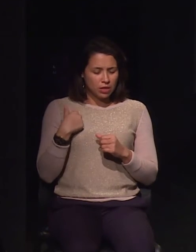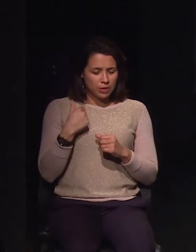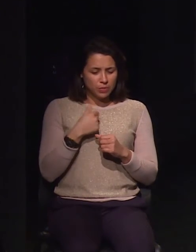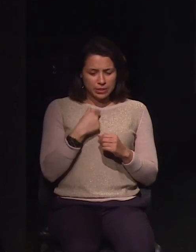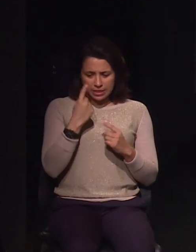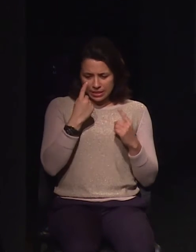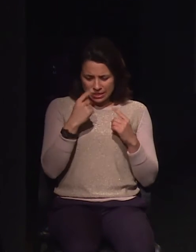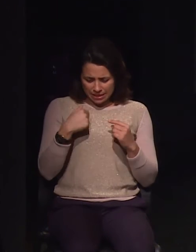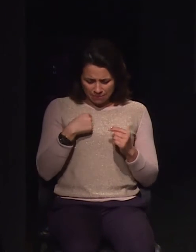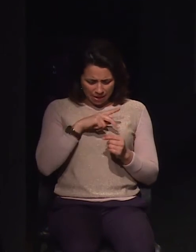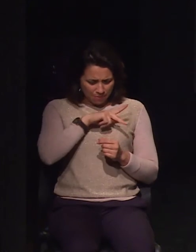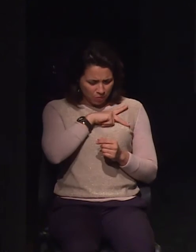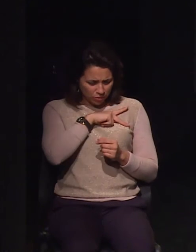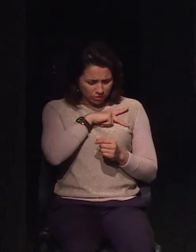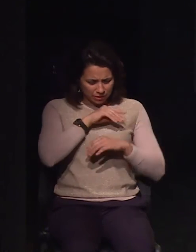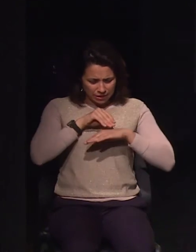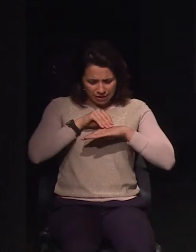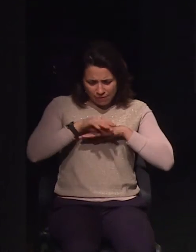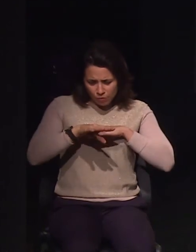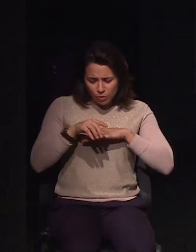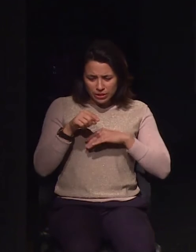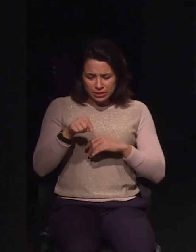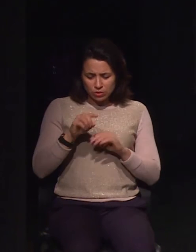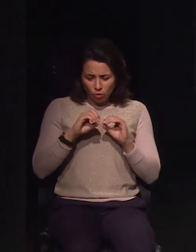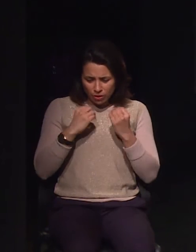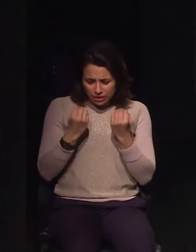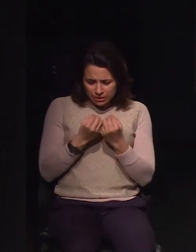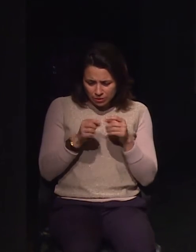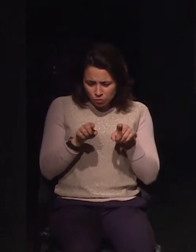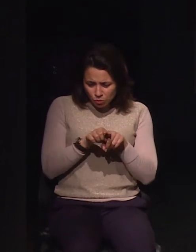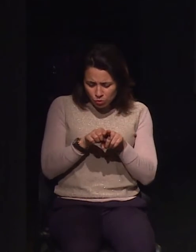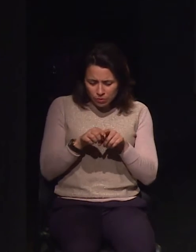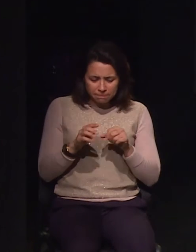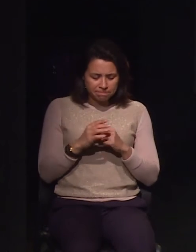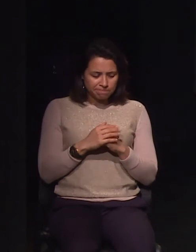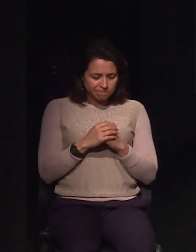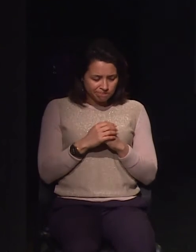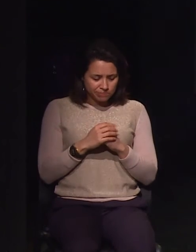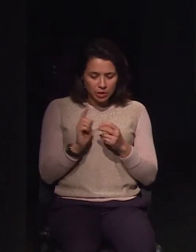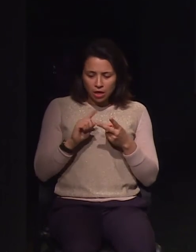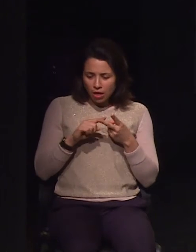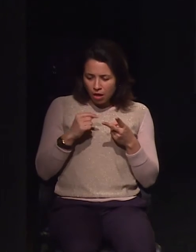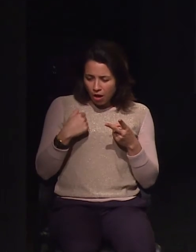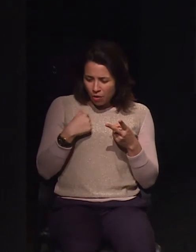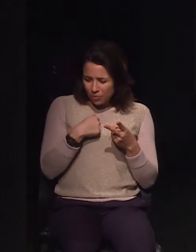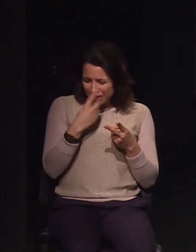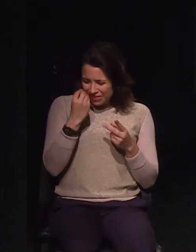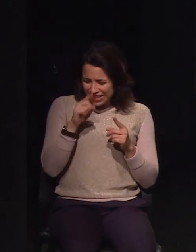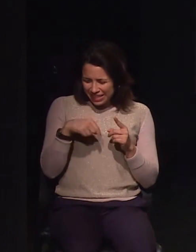the organization to, and are we thinking of politicizing something that’s already pretty